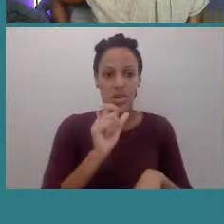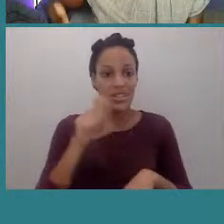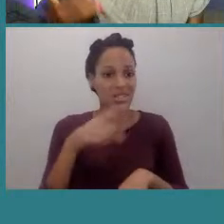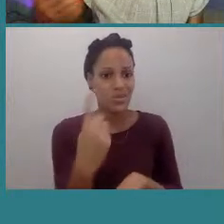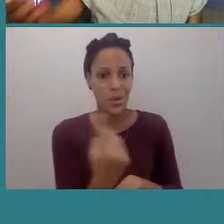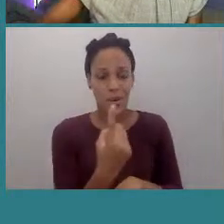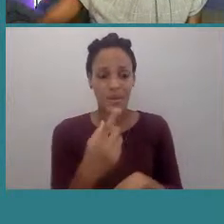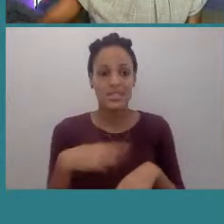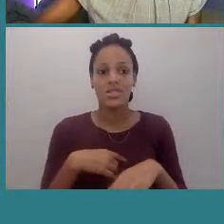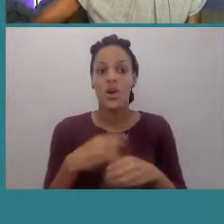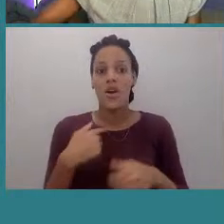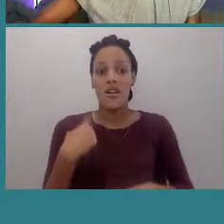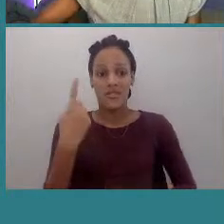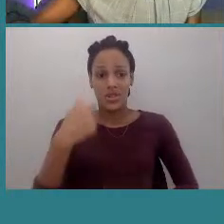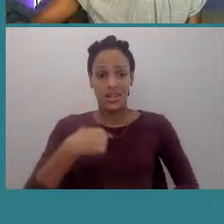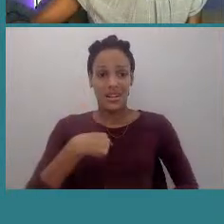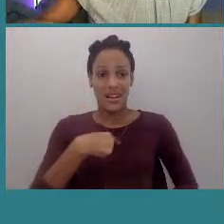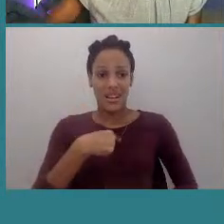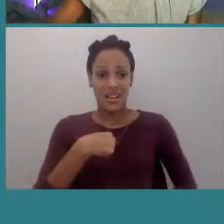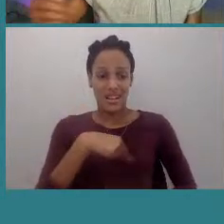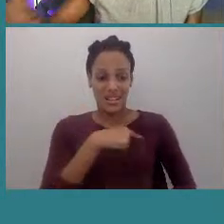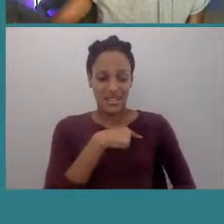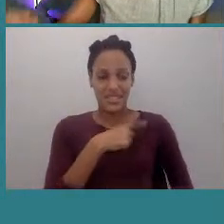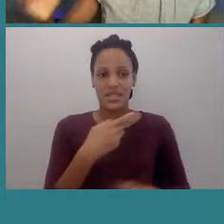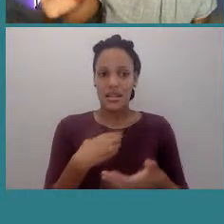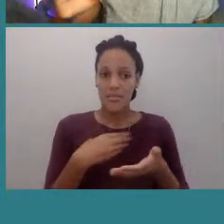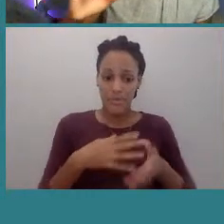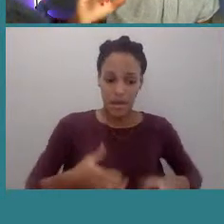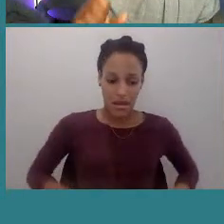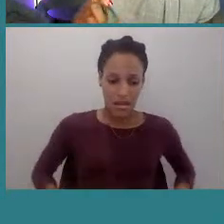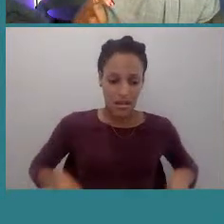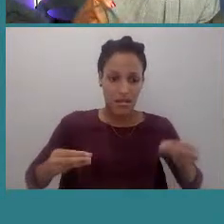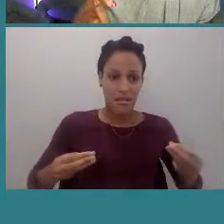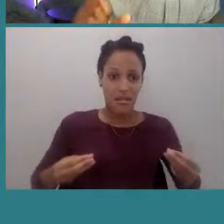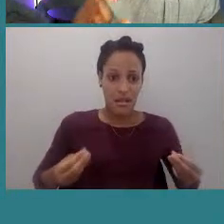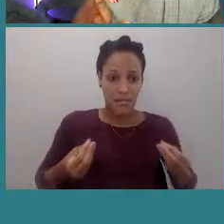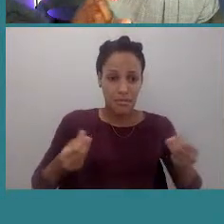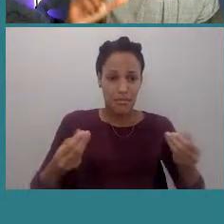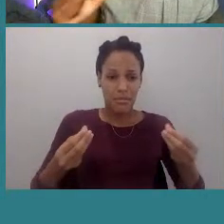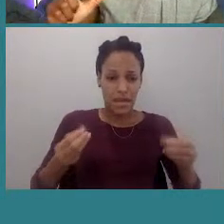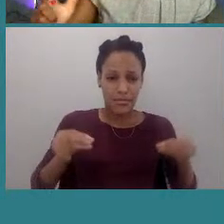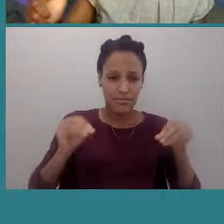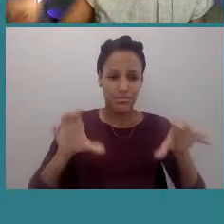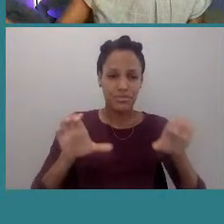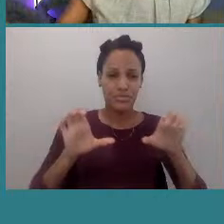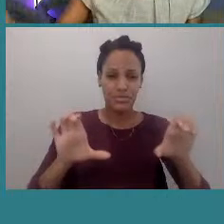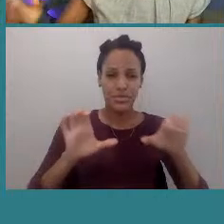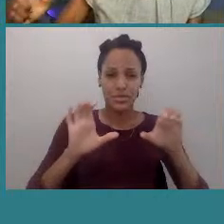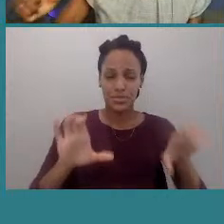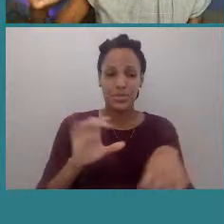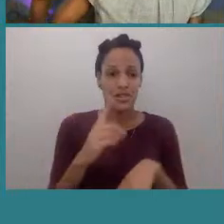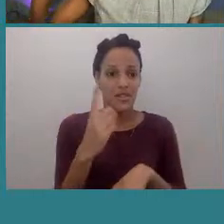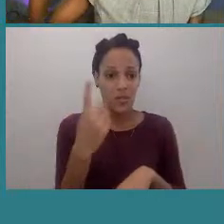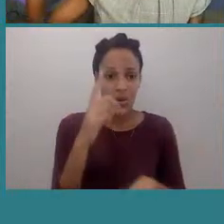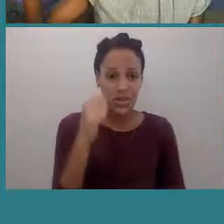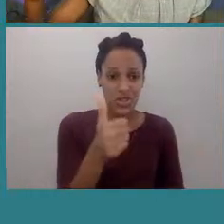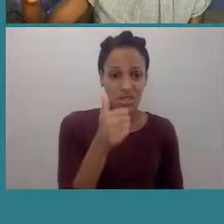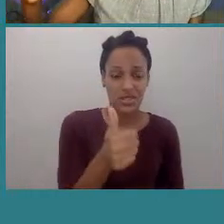money out of our own pocket instead of treating our creative side as a business so the creative